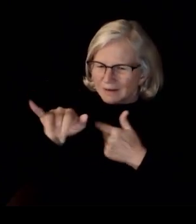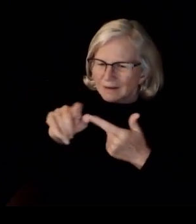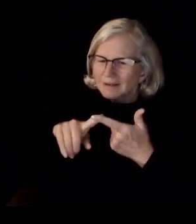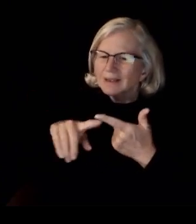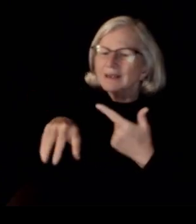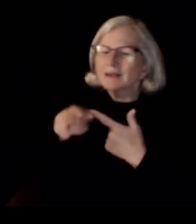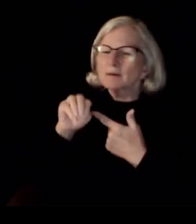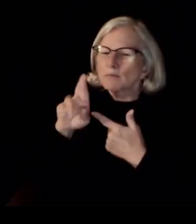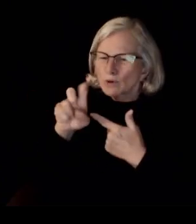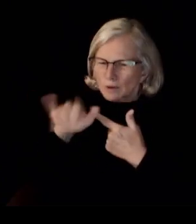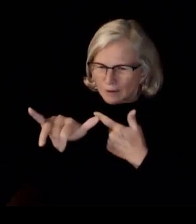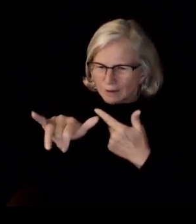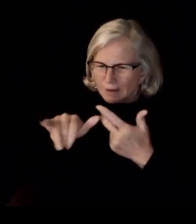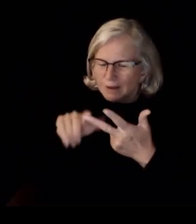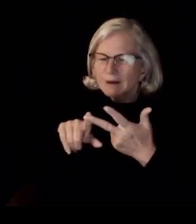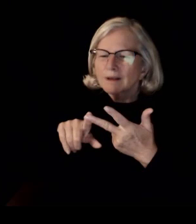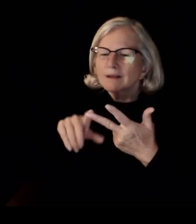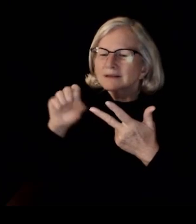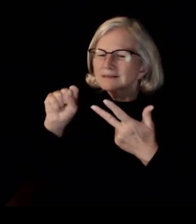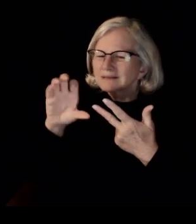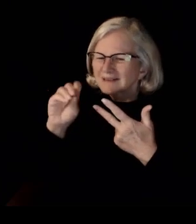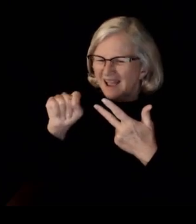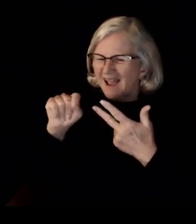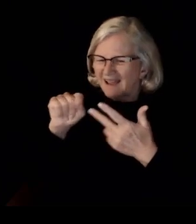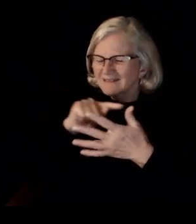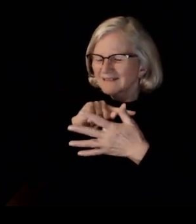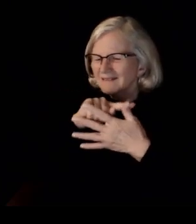in their hundreds, one in their 90s, one in their 80s, one in their 70s and one in their